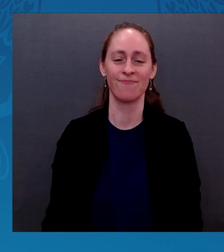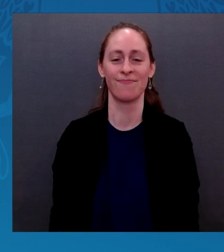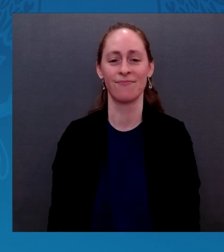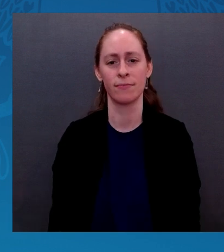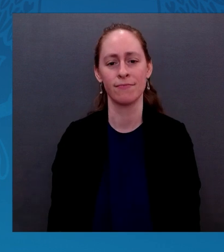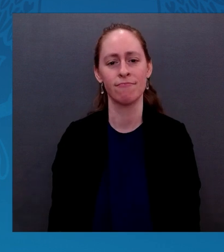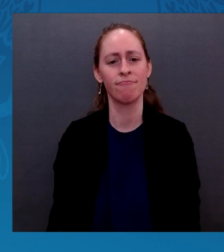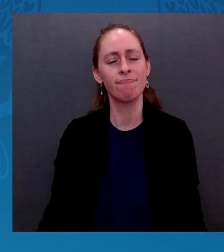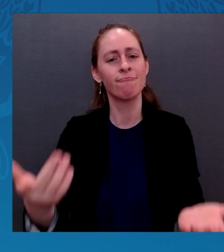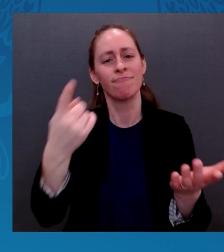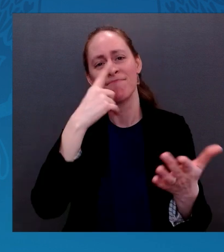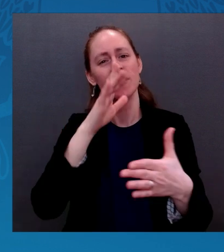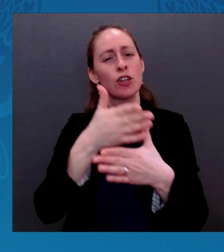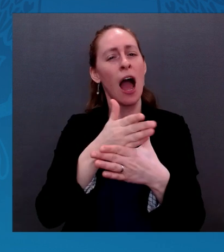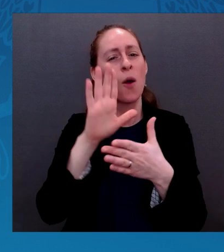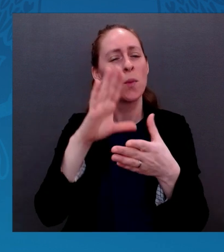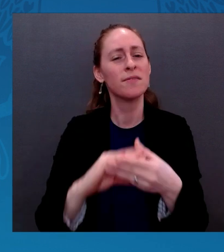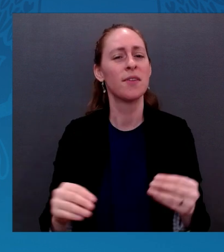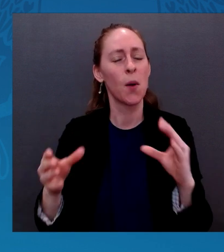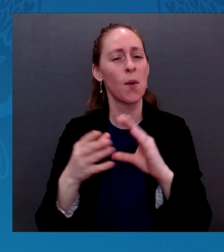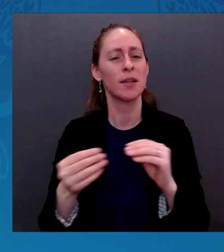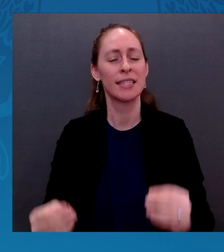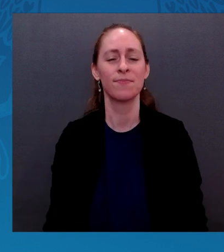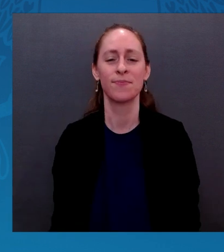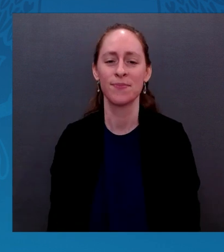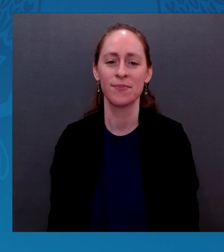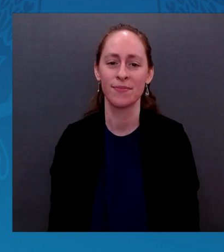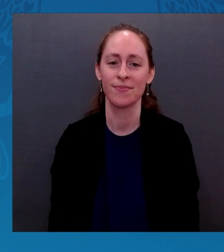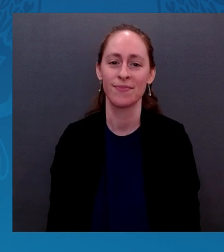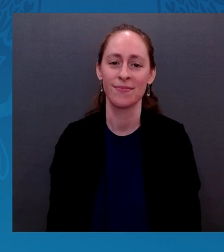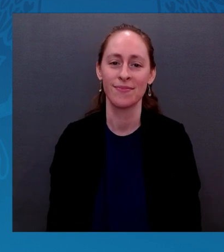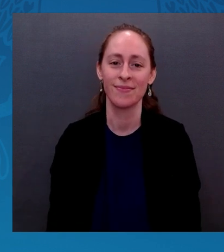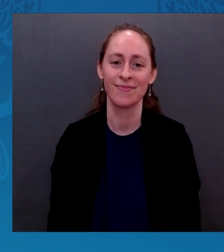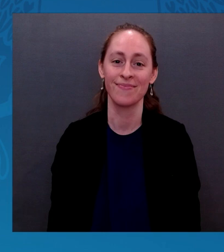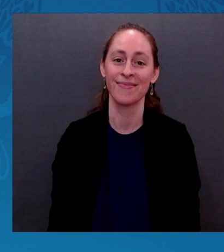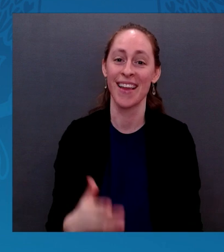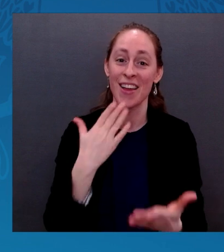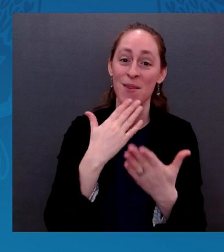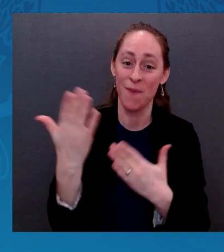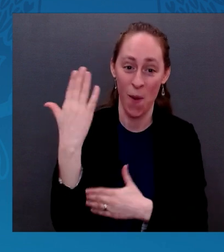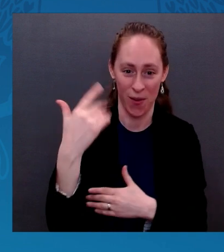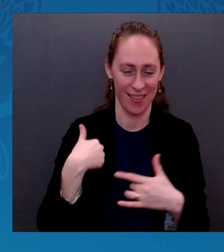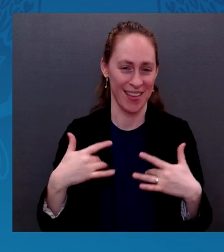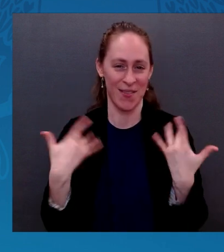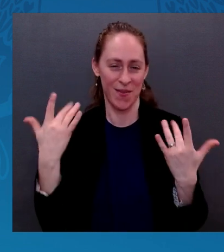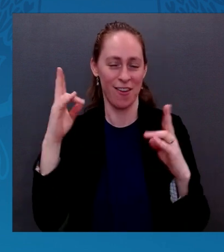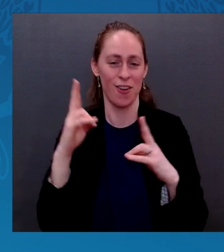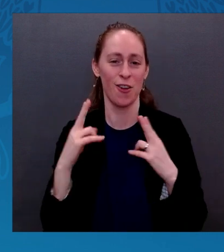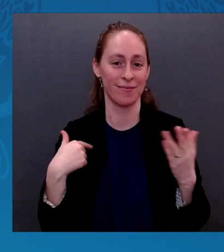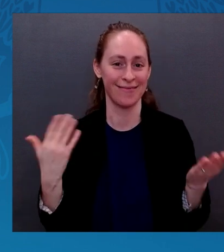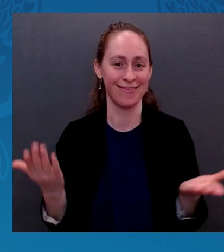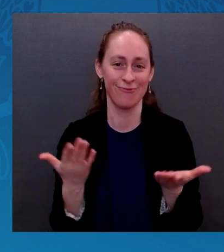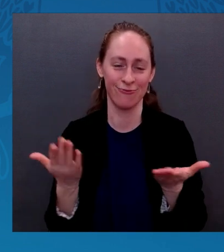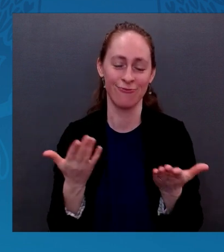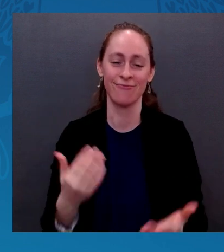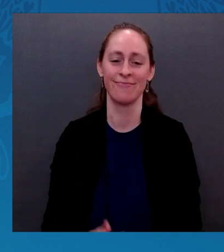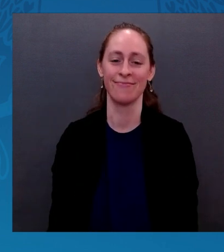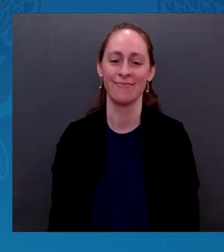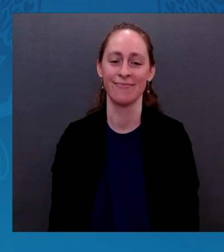May be here among everyone this morning. I'll grab my vote counted and Madam Vice President. The Vice President: Good morning.